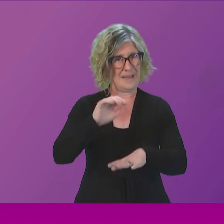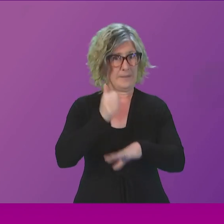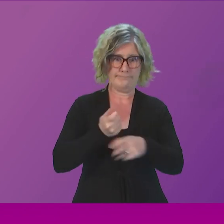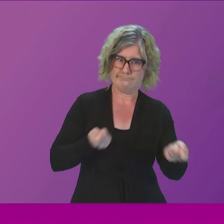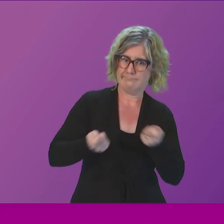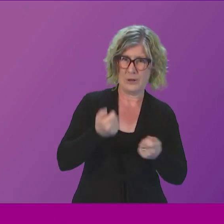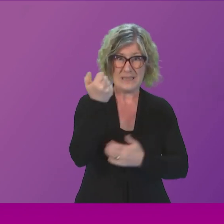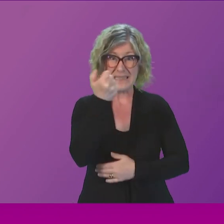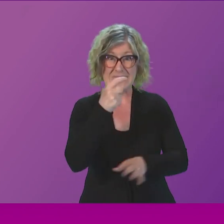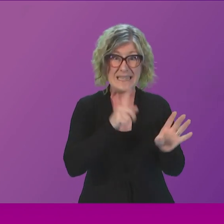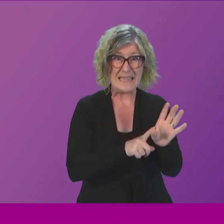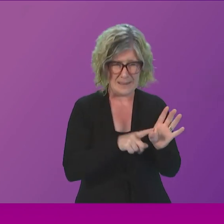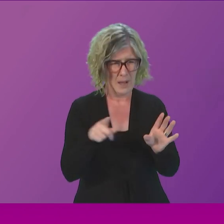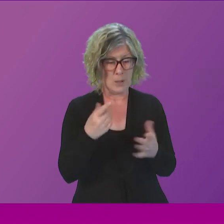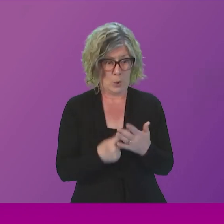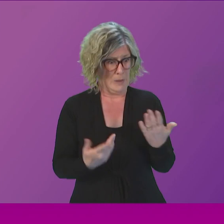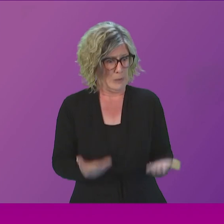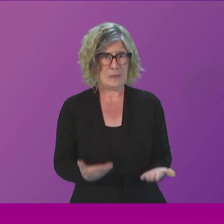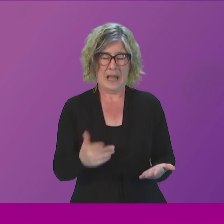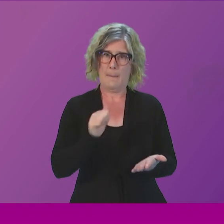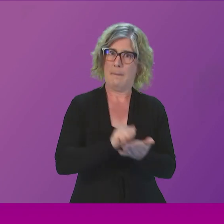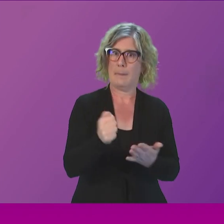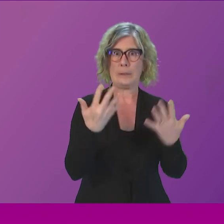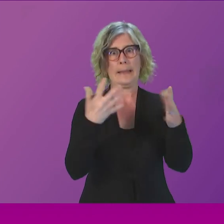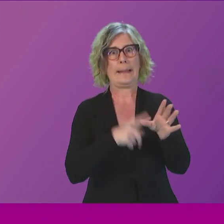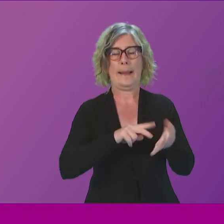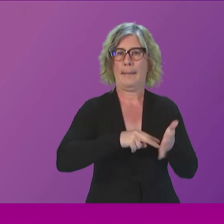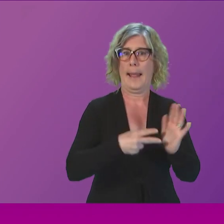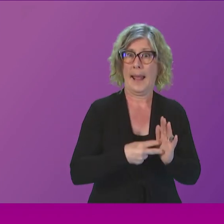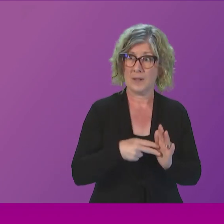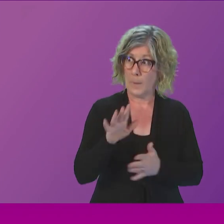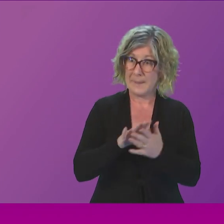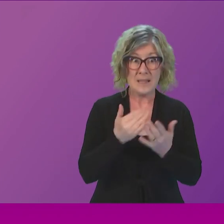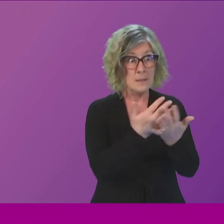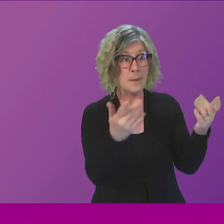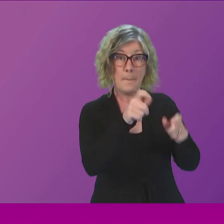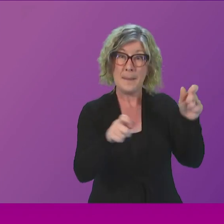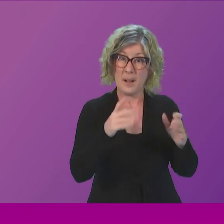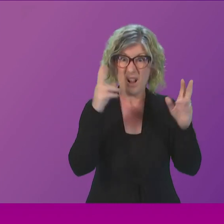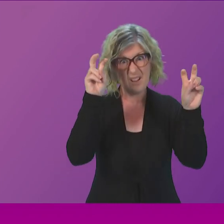Why does Humza Yousaf think that people across Scotland have to wait 26 years to get adequate cancer care?